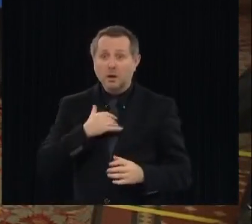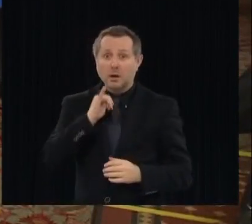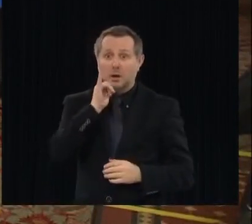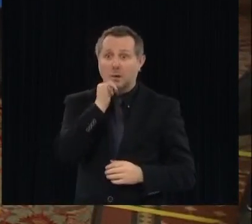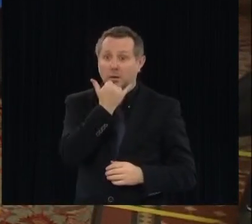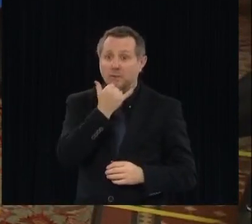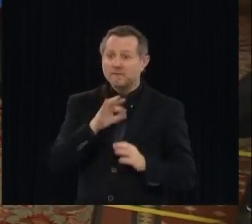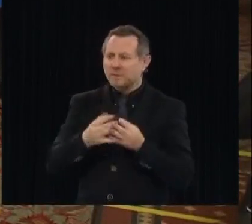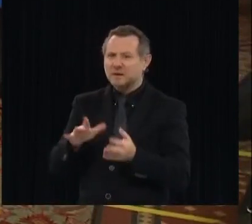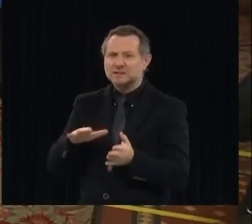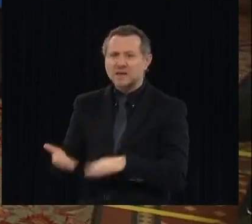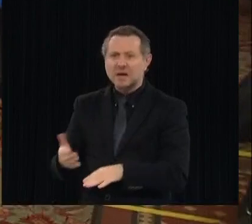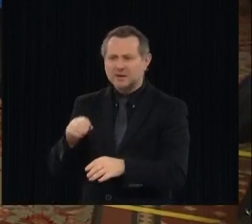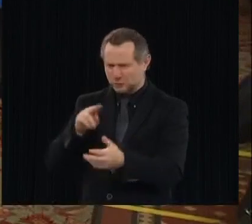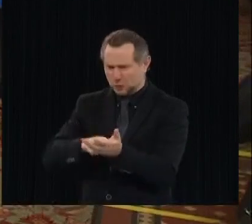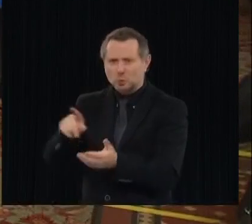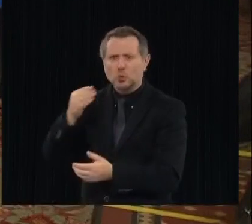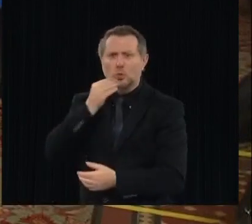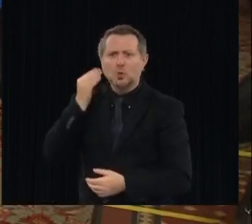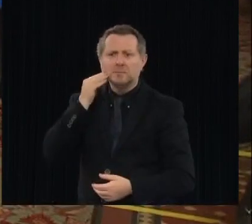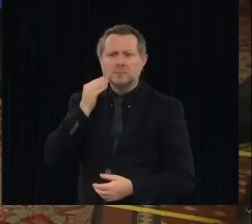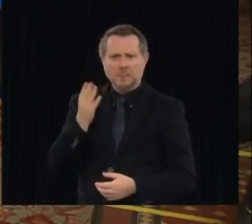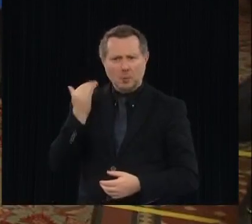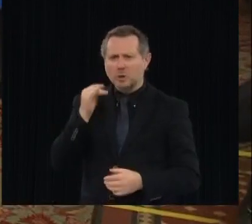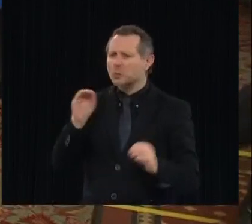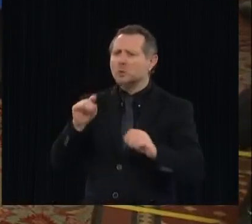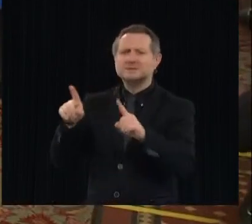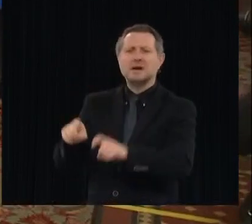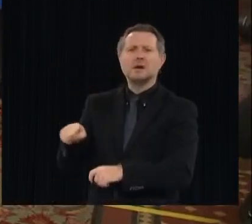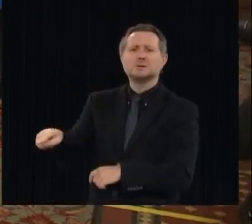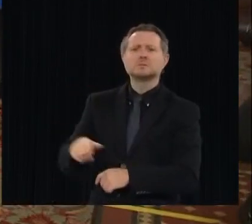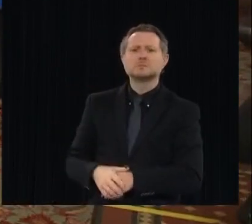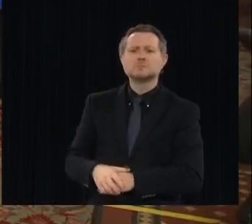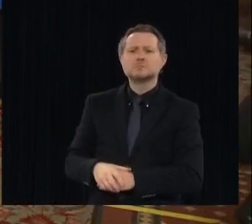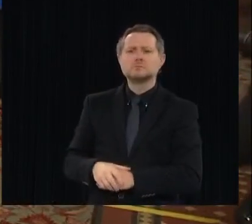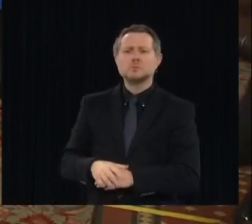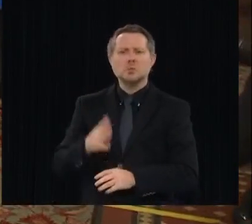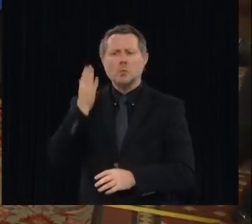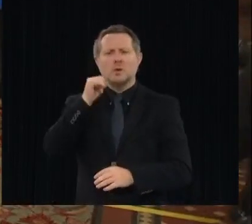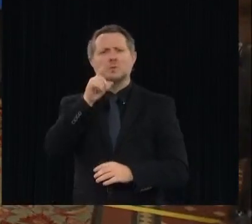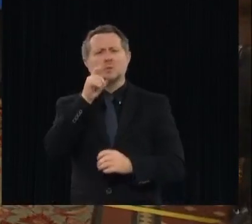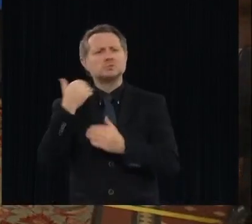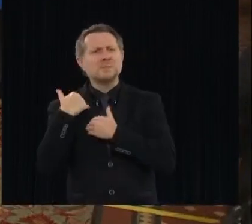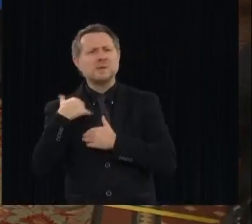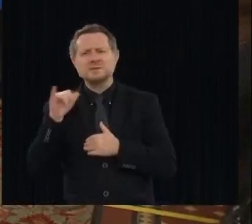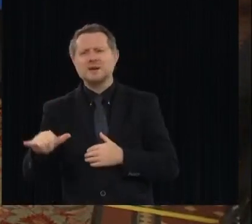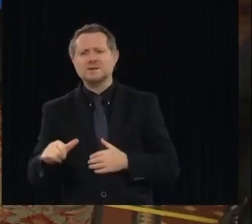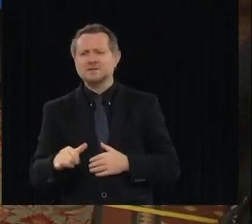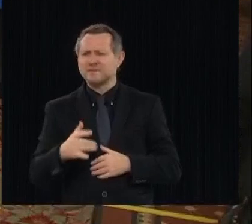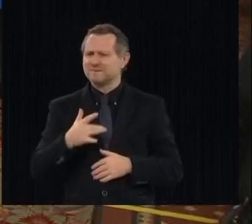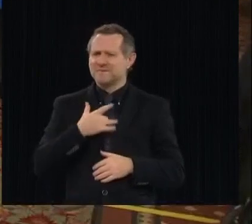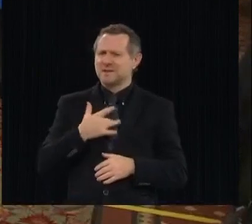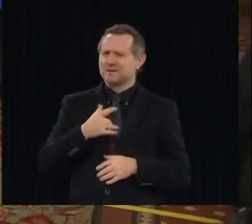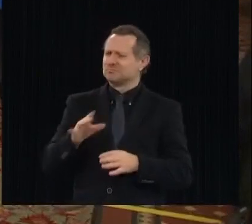WE'LL PROTECT IT. OUR LOVED ONES WILL BE OKAY. AND THEN THEIR LOVED ONES PASSED